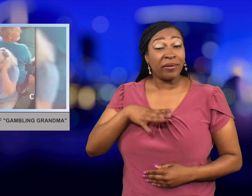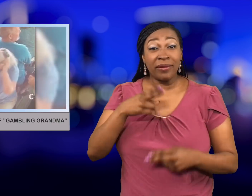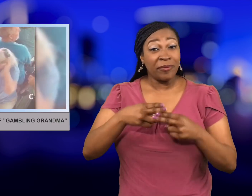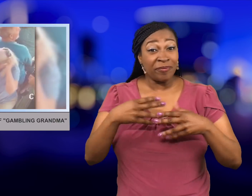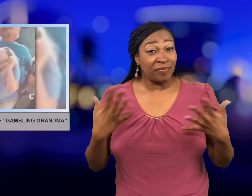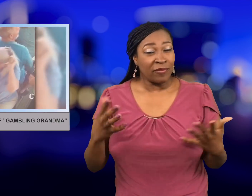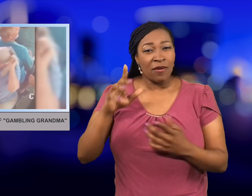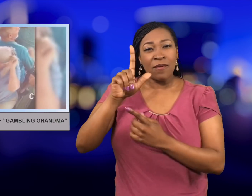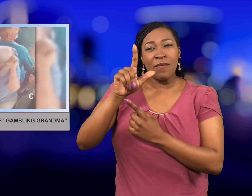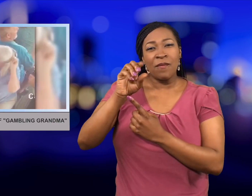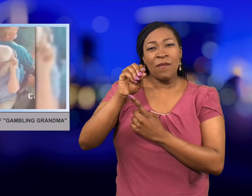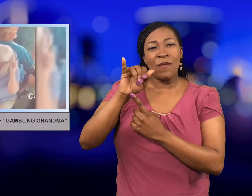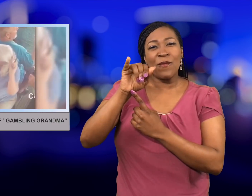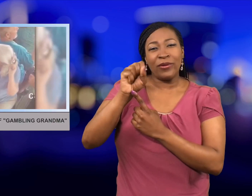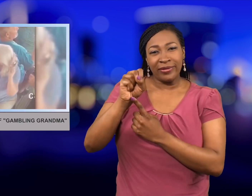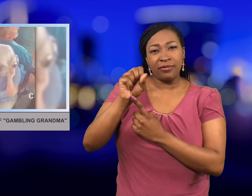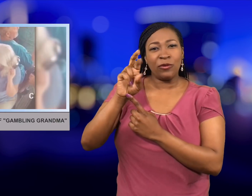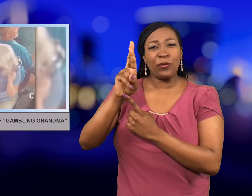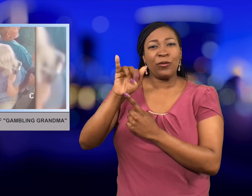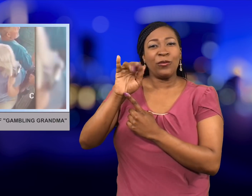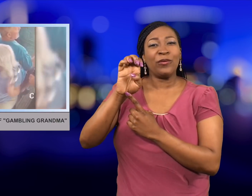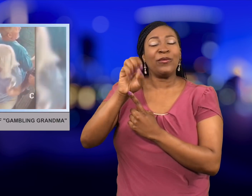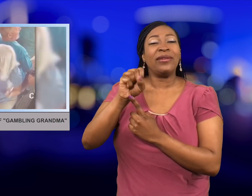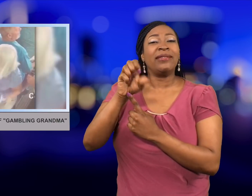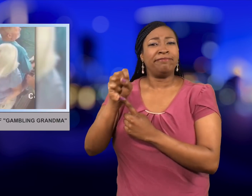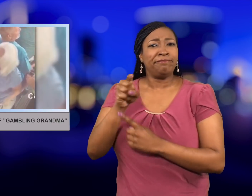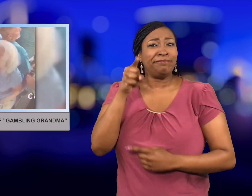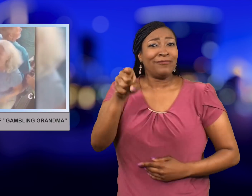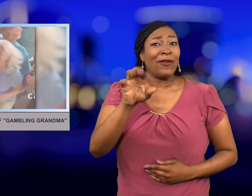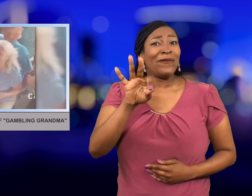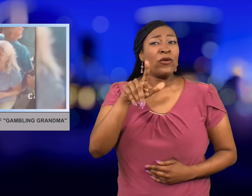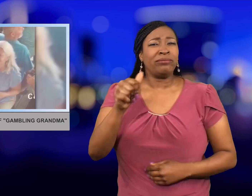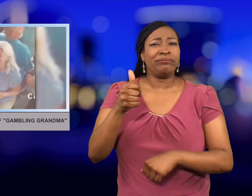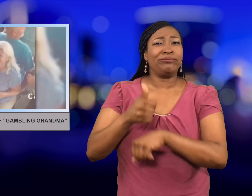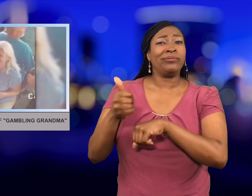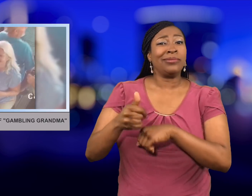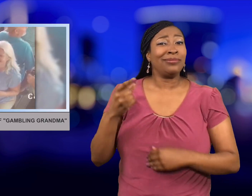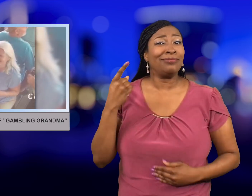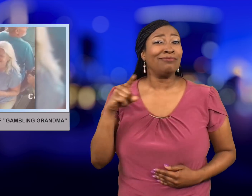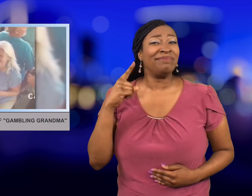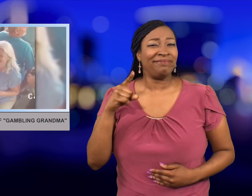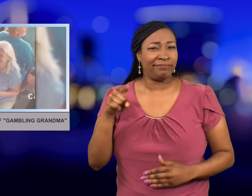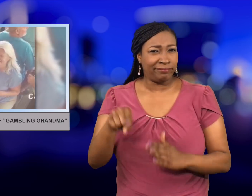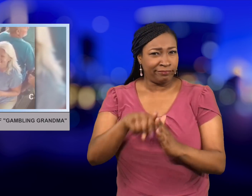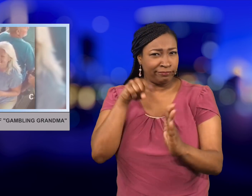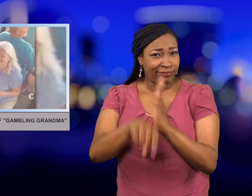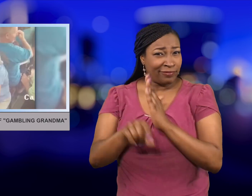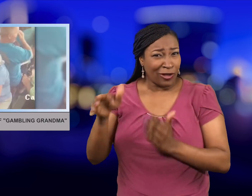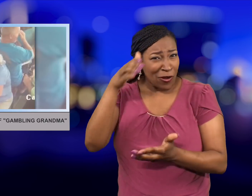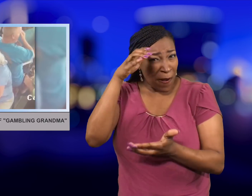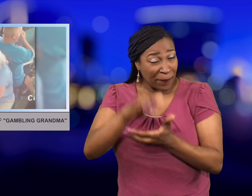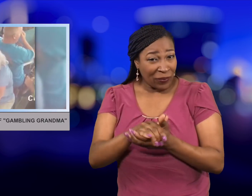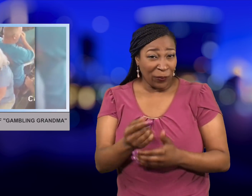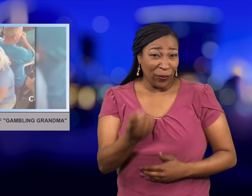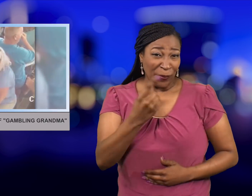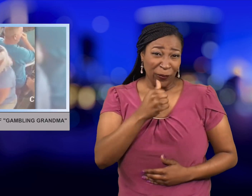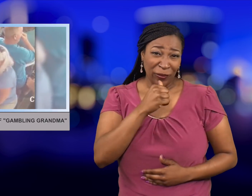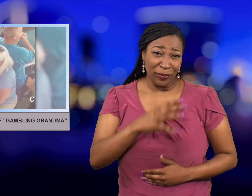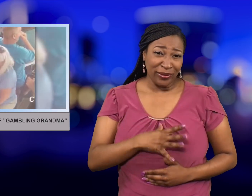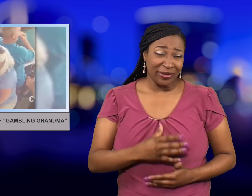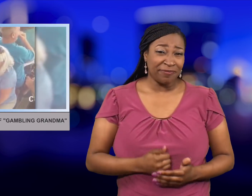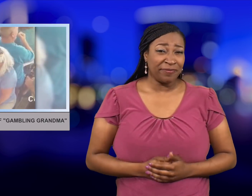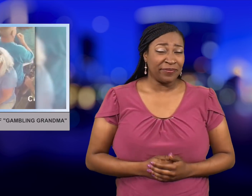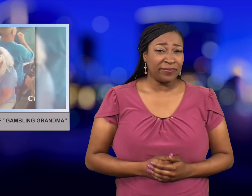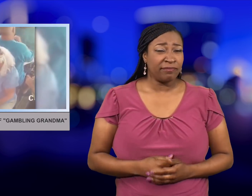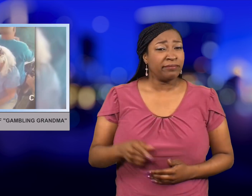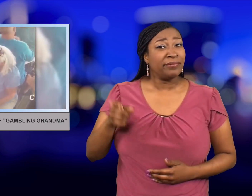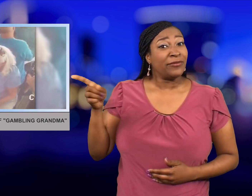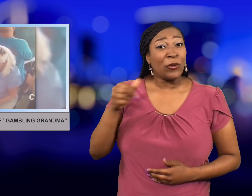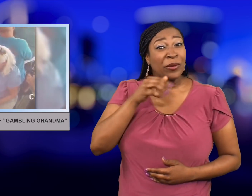Her name is Lois Riess and she is accused of killing her husband and a woman in Florida.